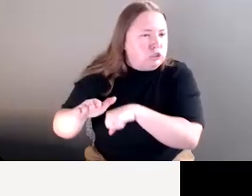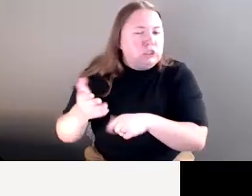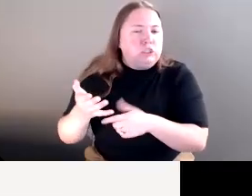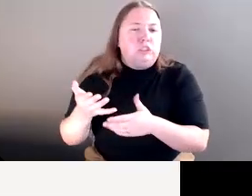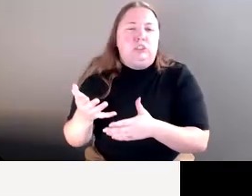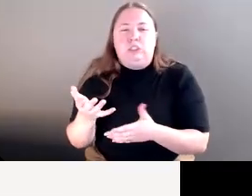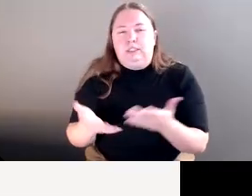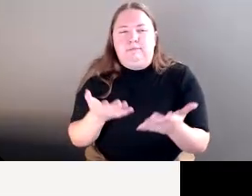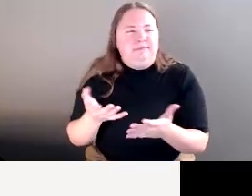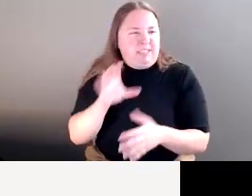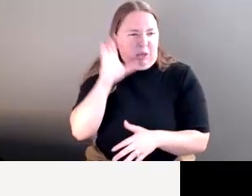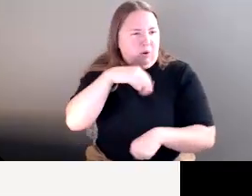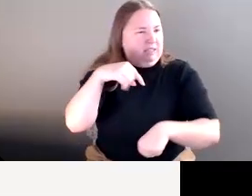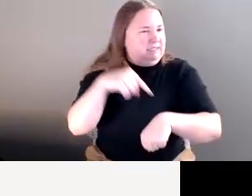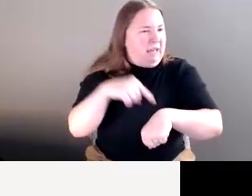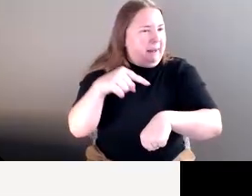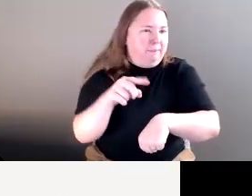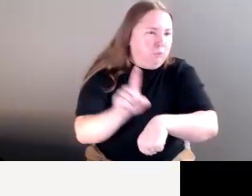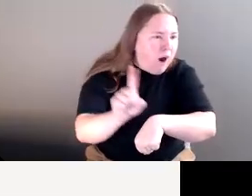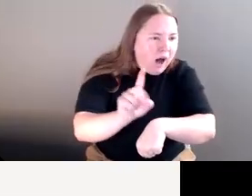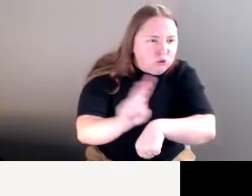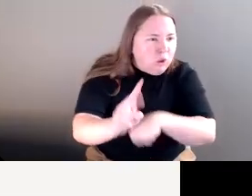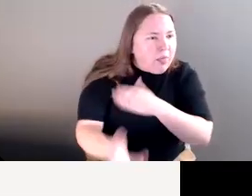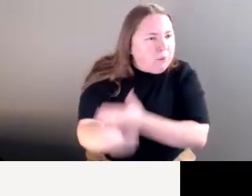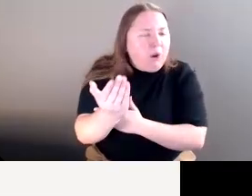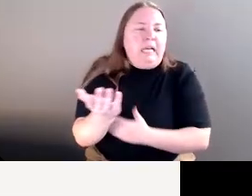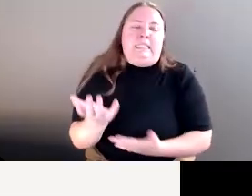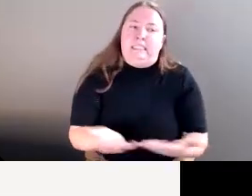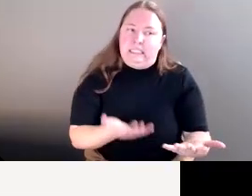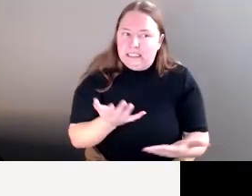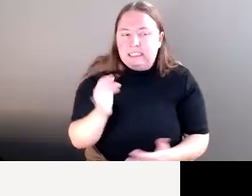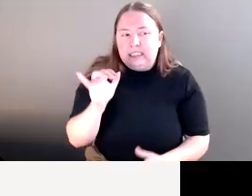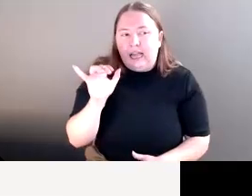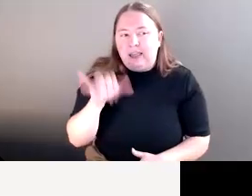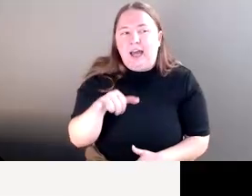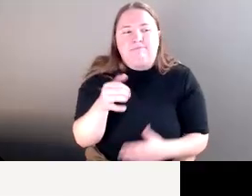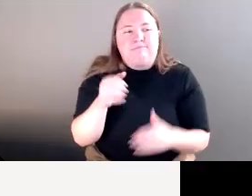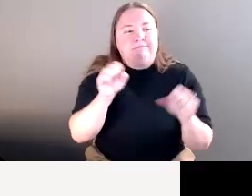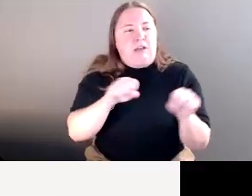you know, time or something like that. That may be a bot trying to,